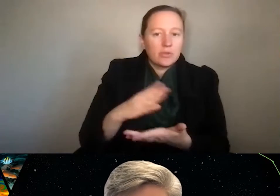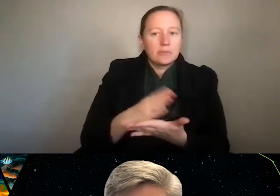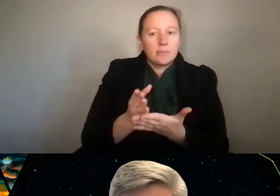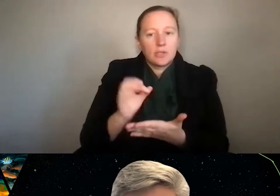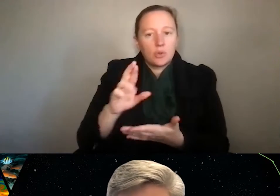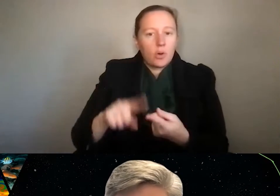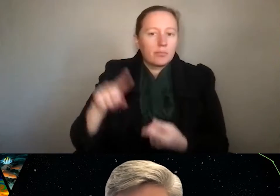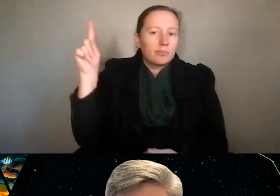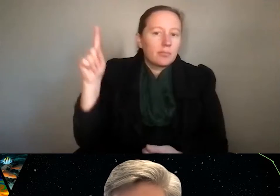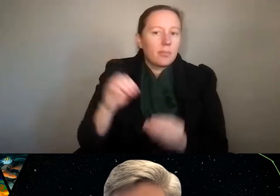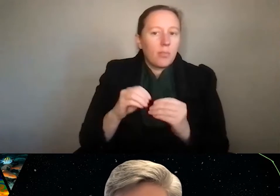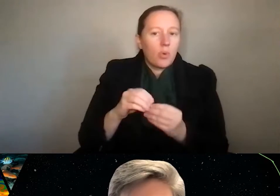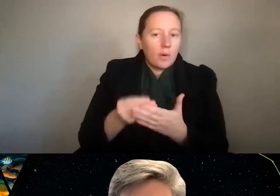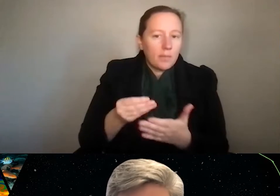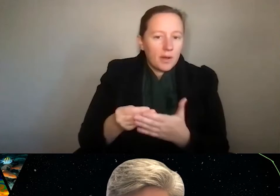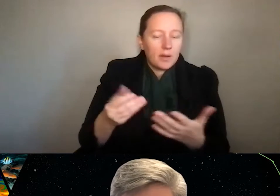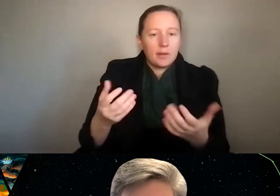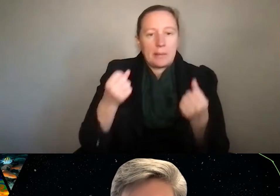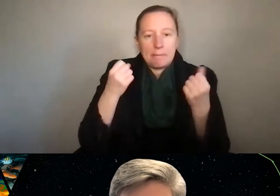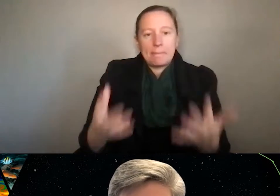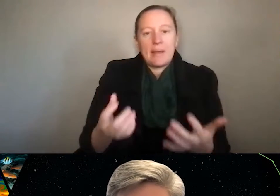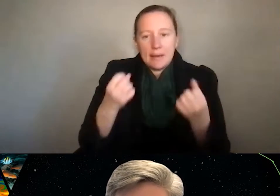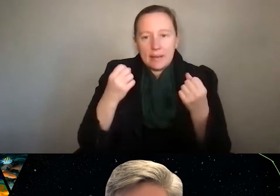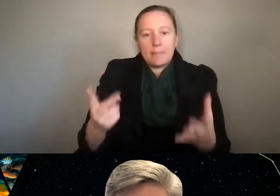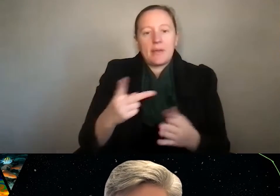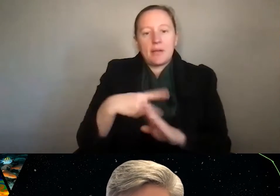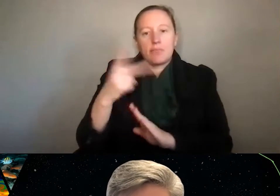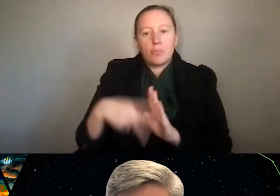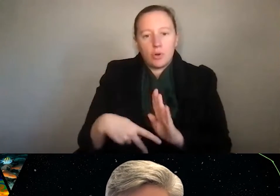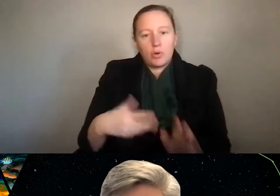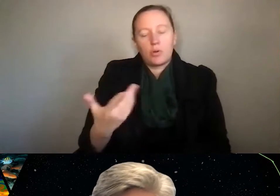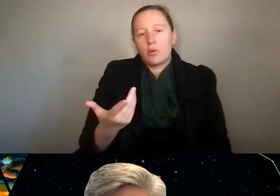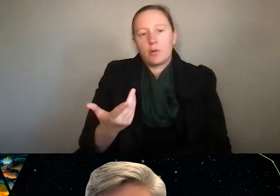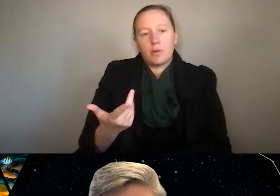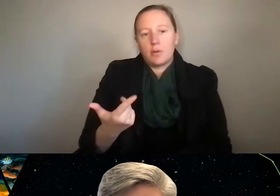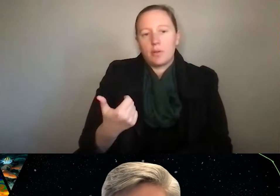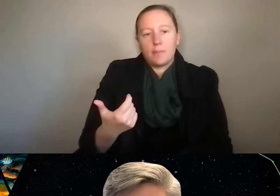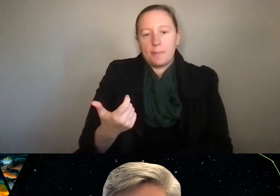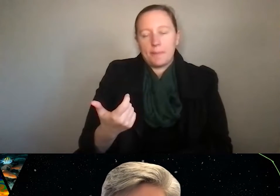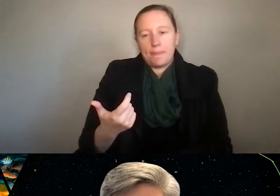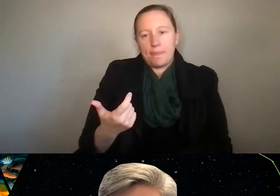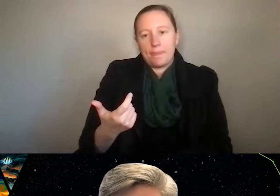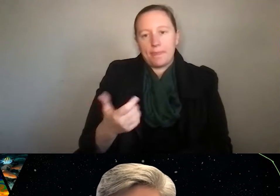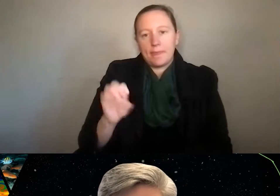There are so many programs that you EDU and all of